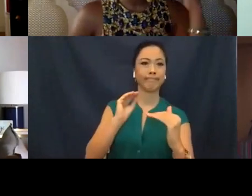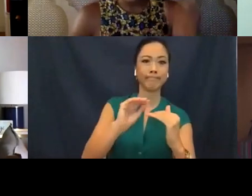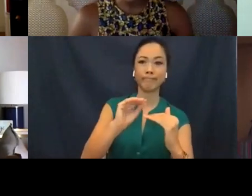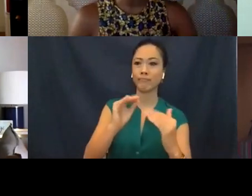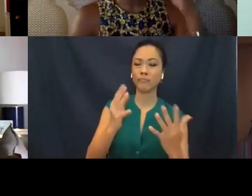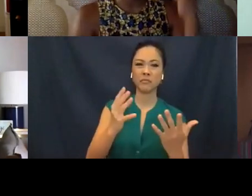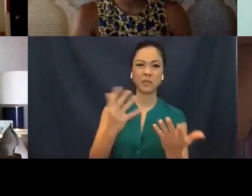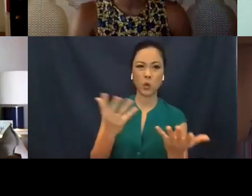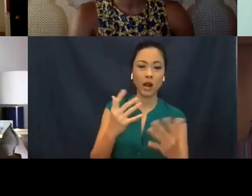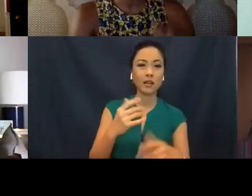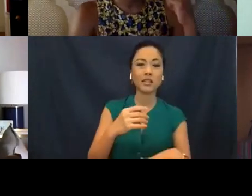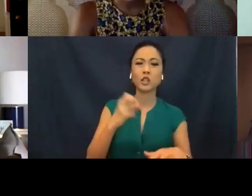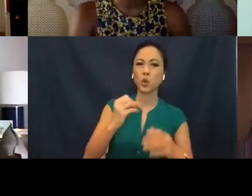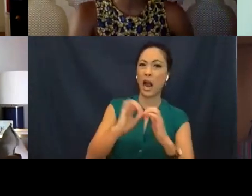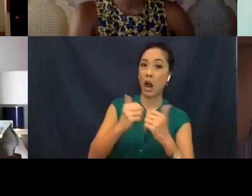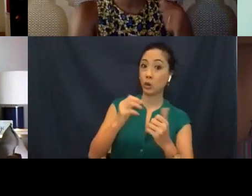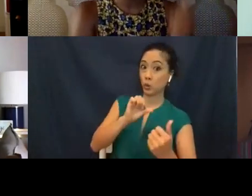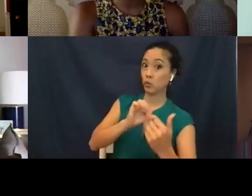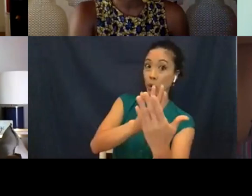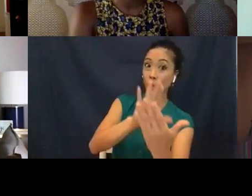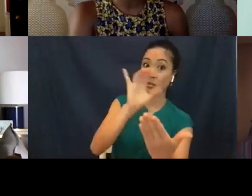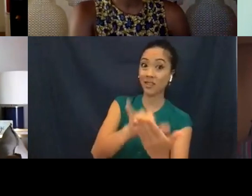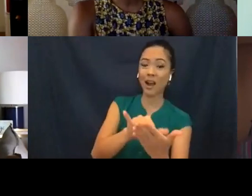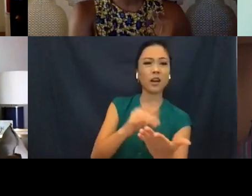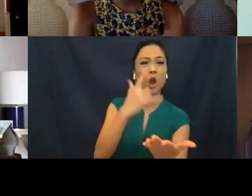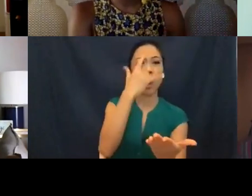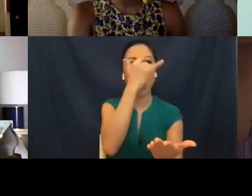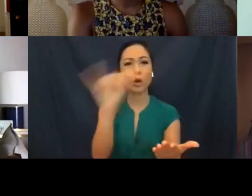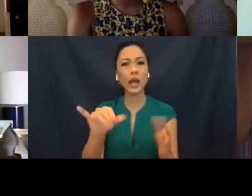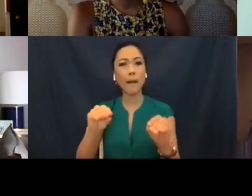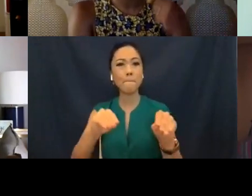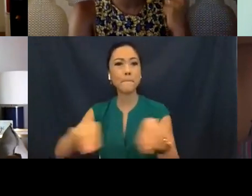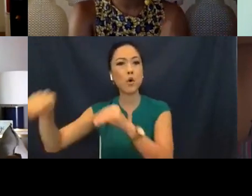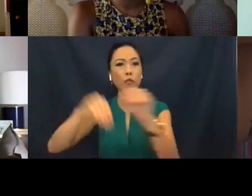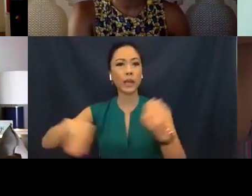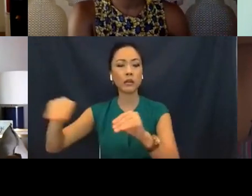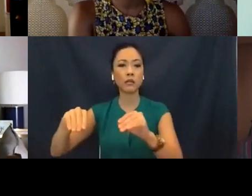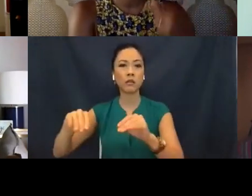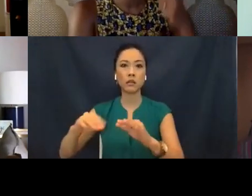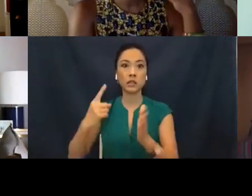responding with urgency in the way you described and sometimes you are walking, as you were